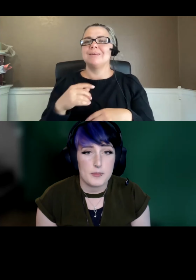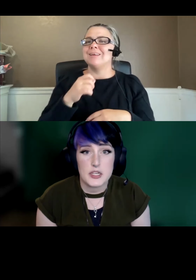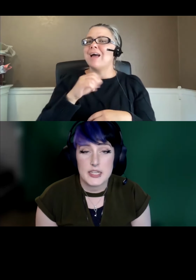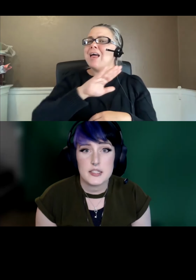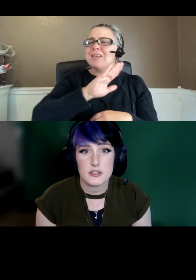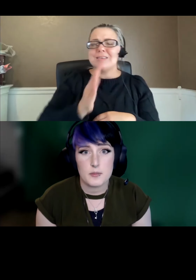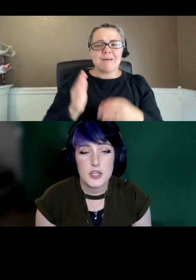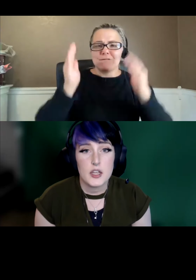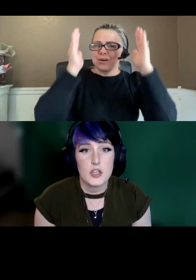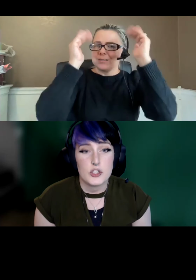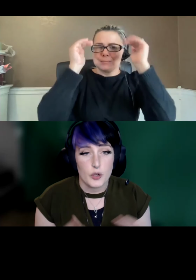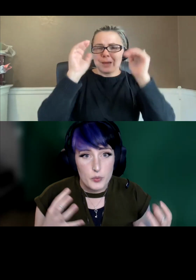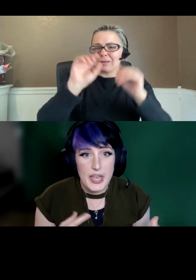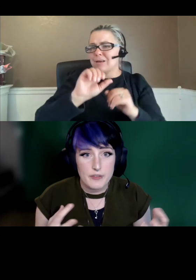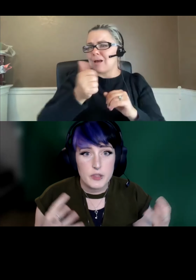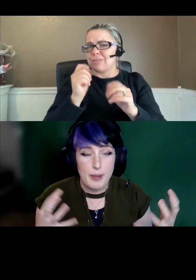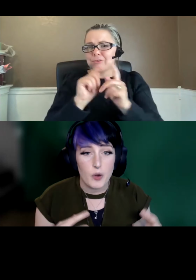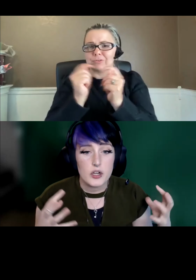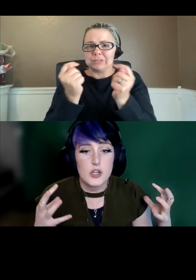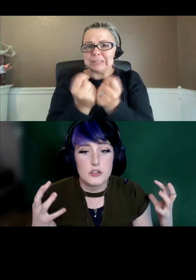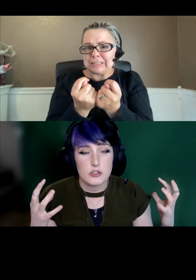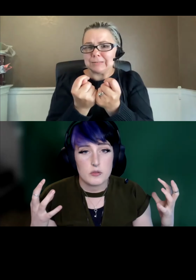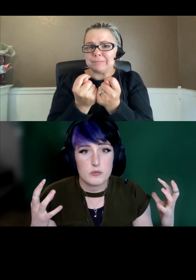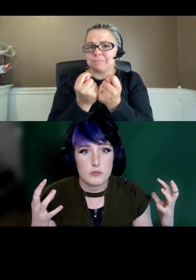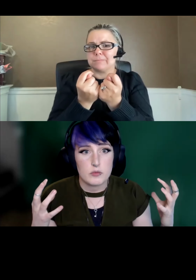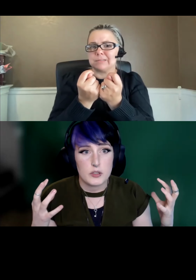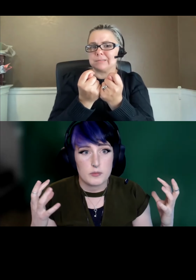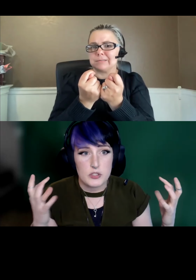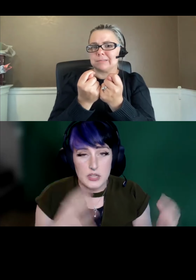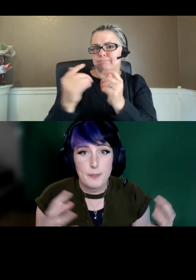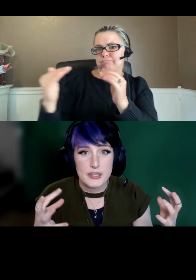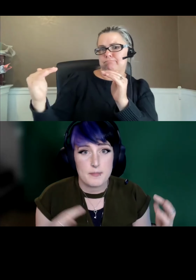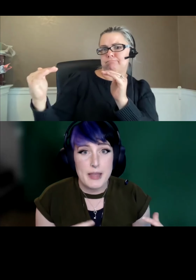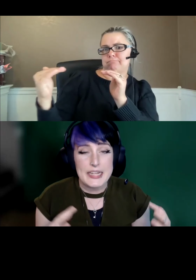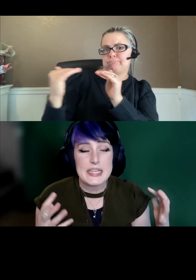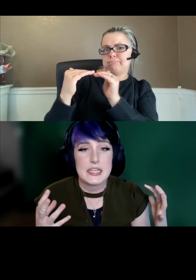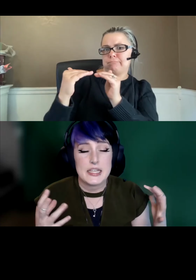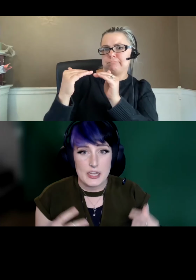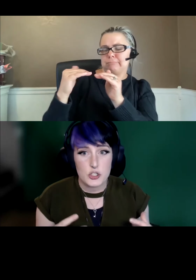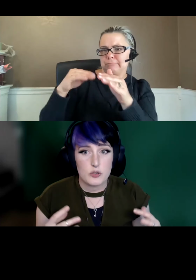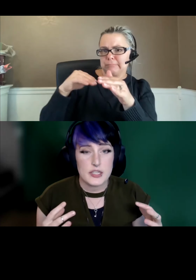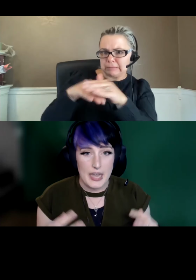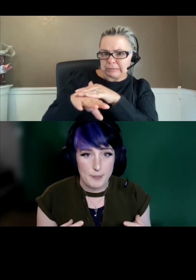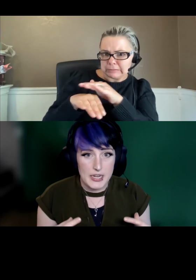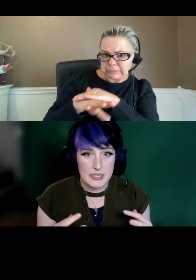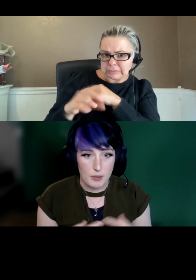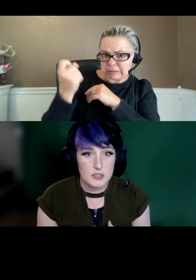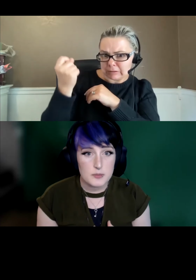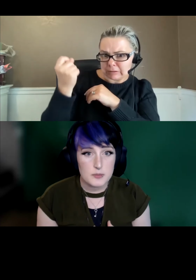comes to design systems. So if we have the power to stop as many issues as happening as possible,